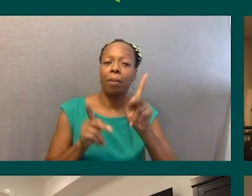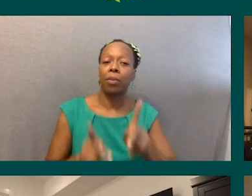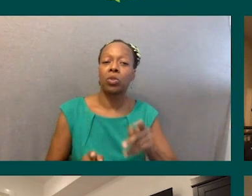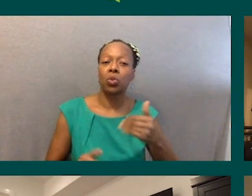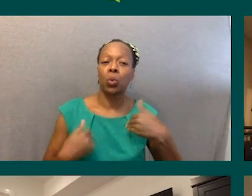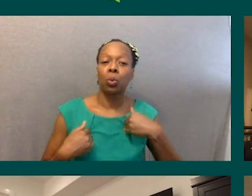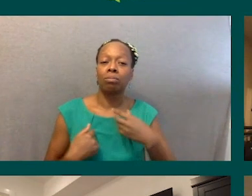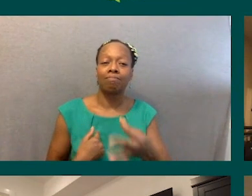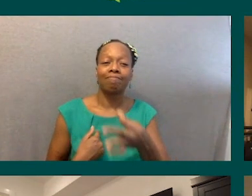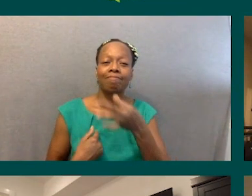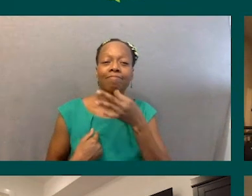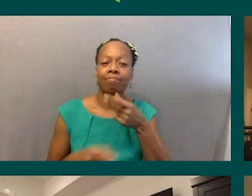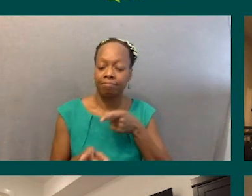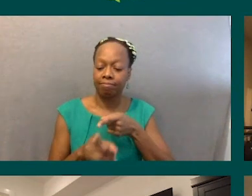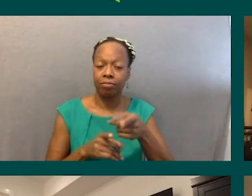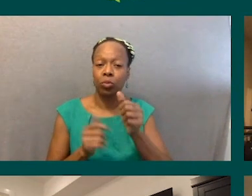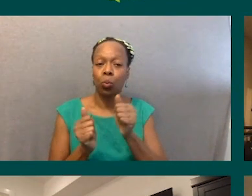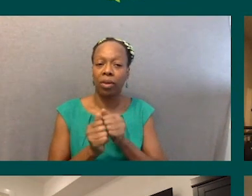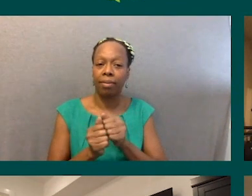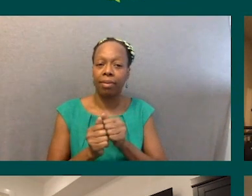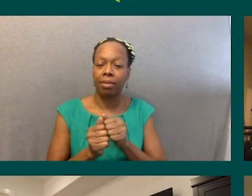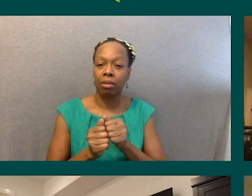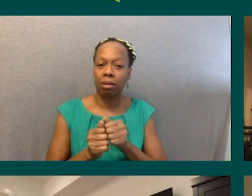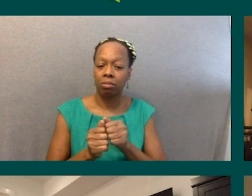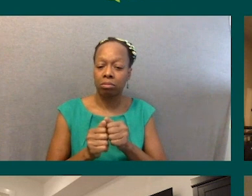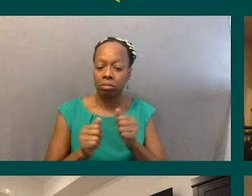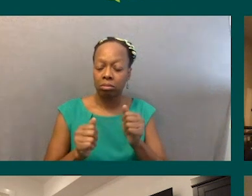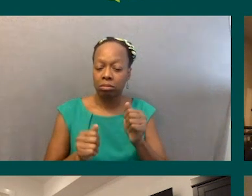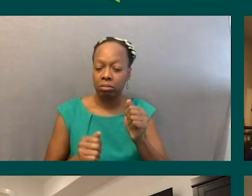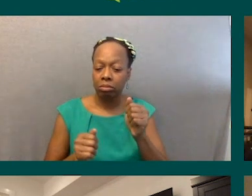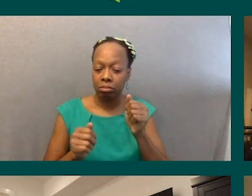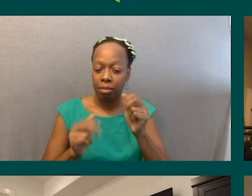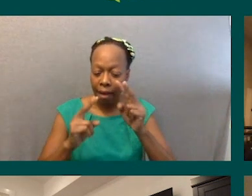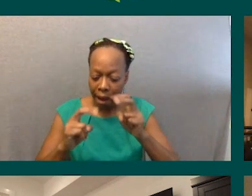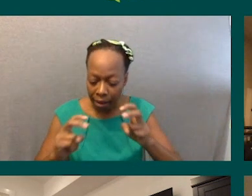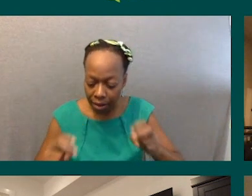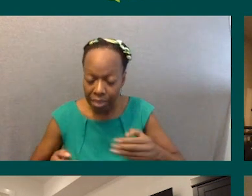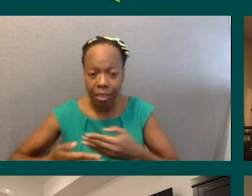in looking at baby and toddler movements.